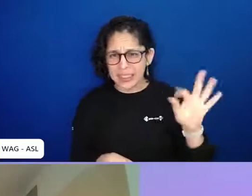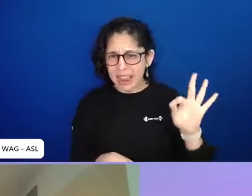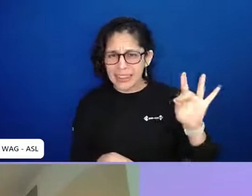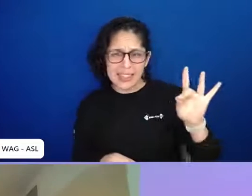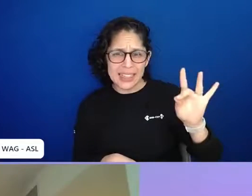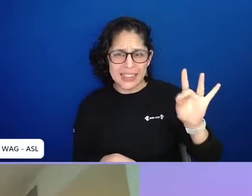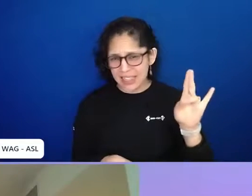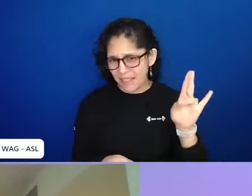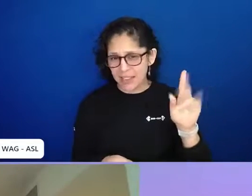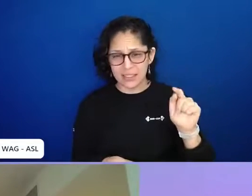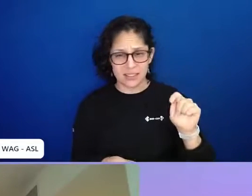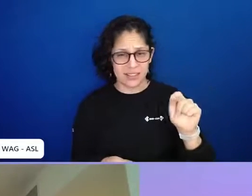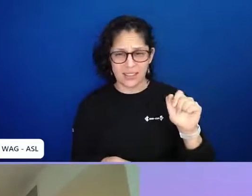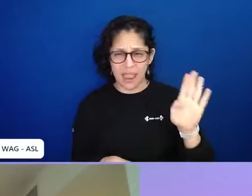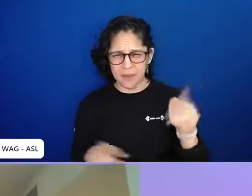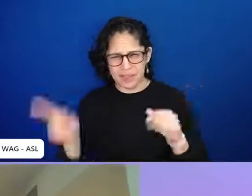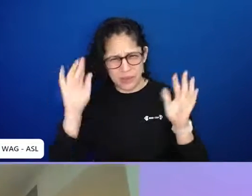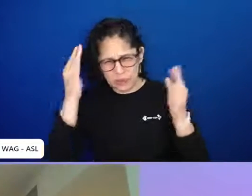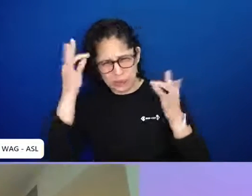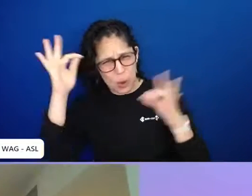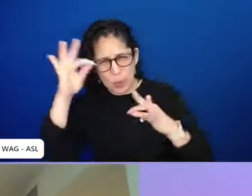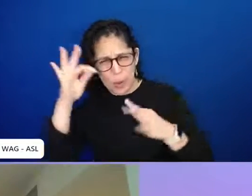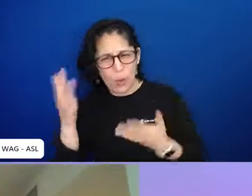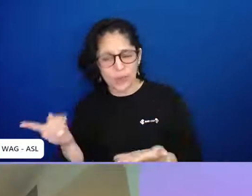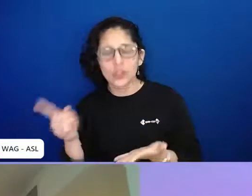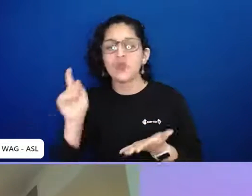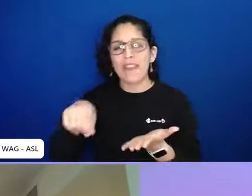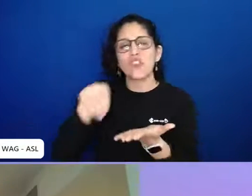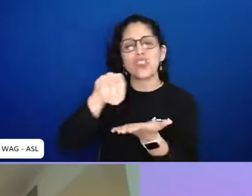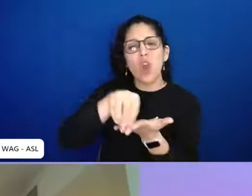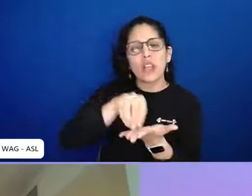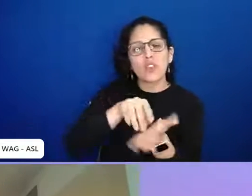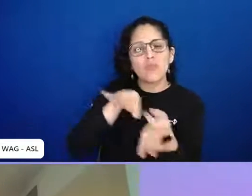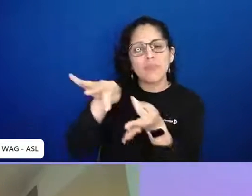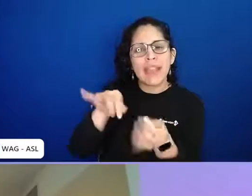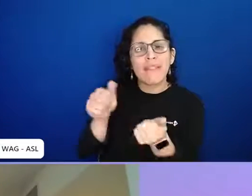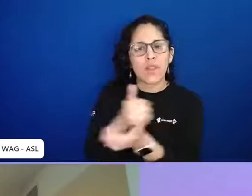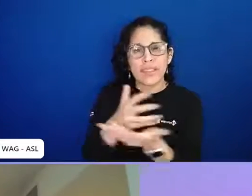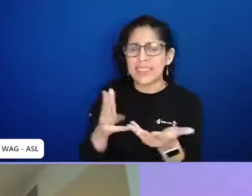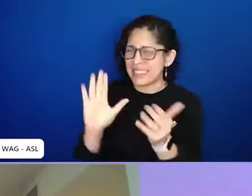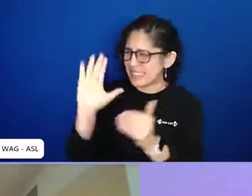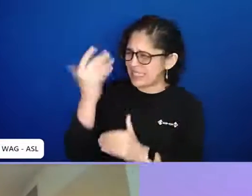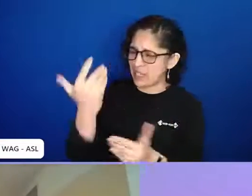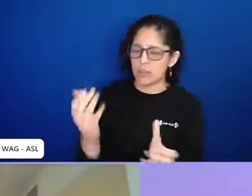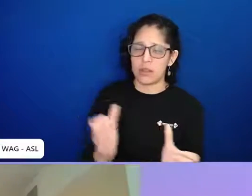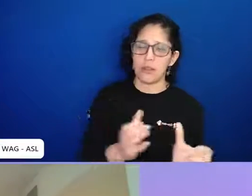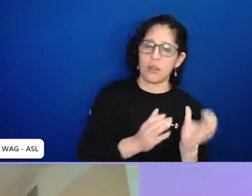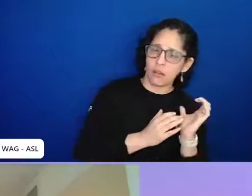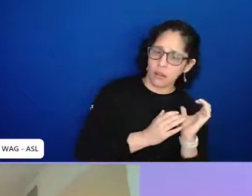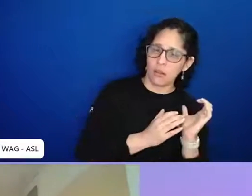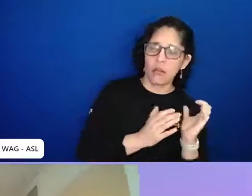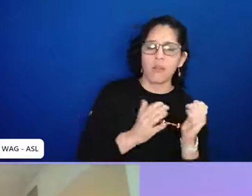supposed to know that it doesn't go 12349876, 10.